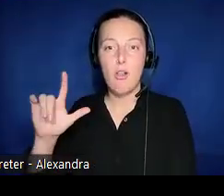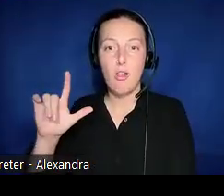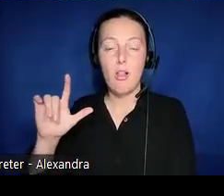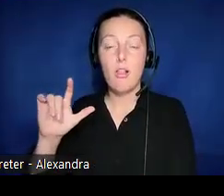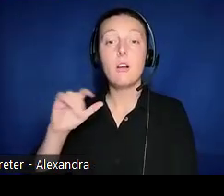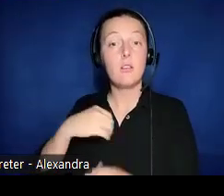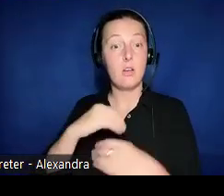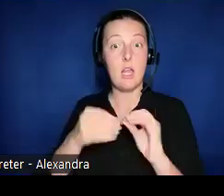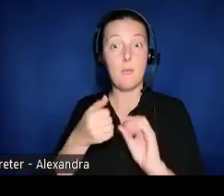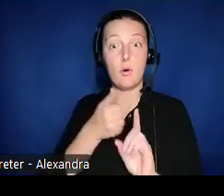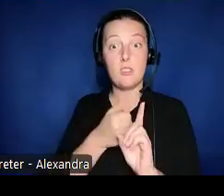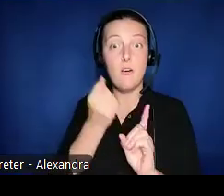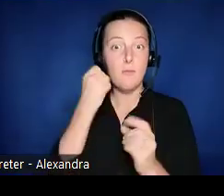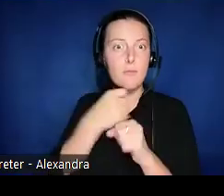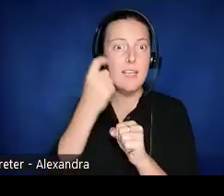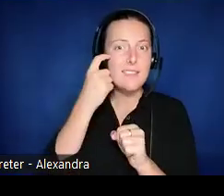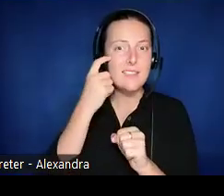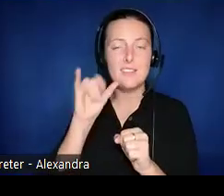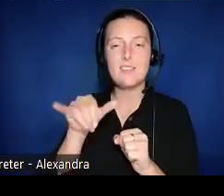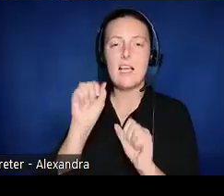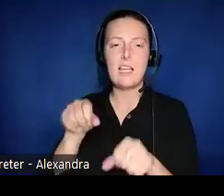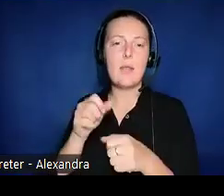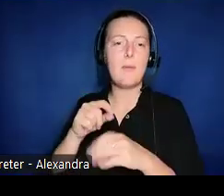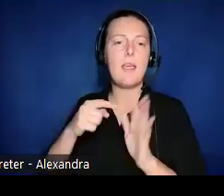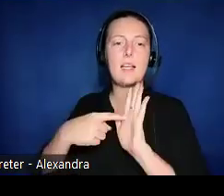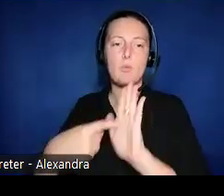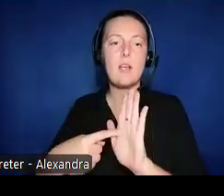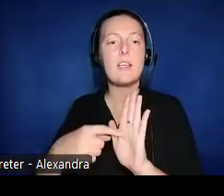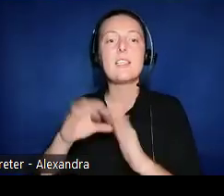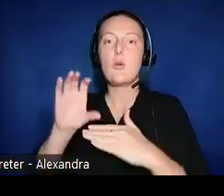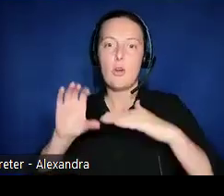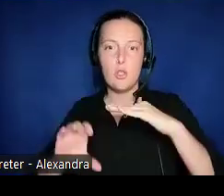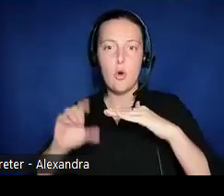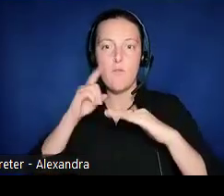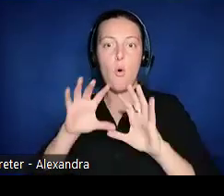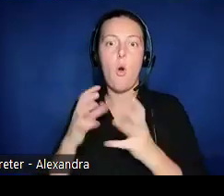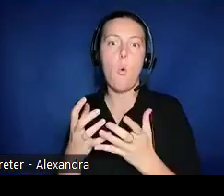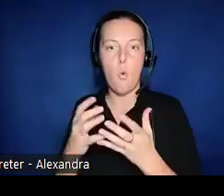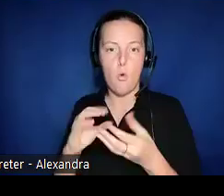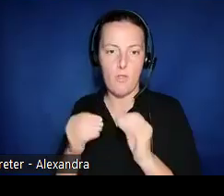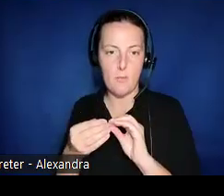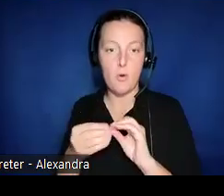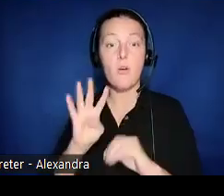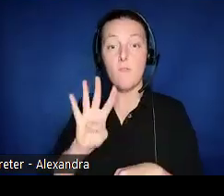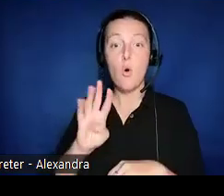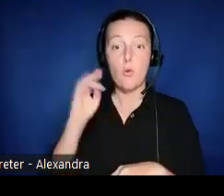as ratios of whole numbers. Four is rational uh, because it's 2 * 2. 2 is rational because it's